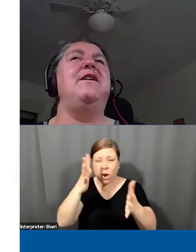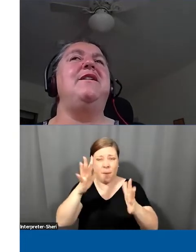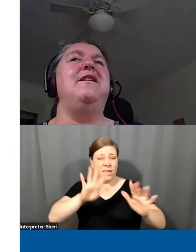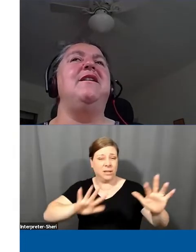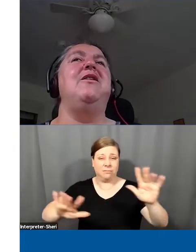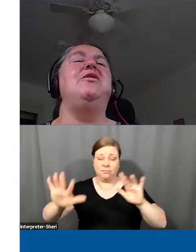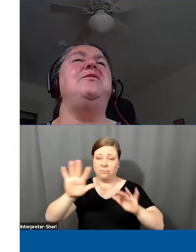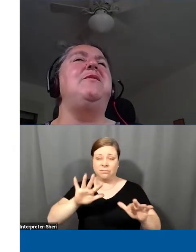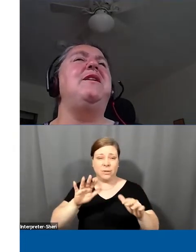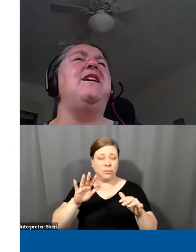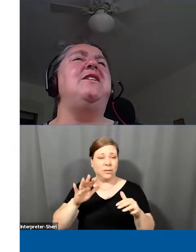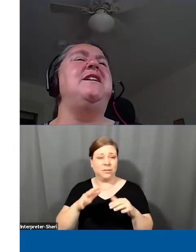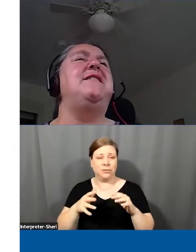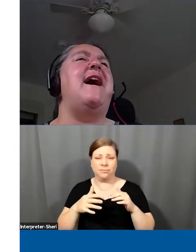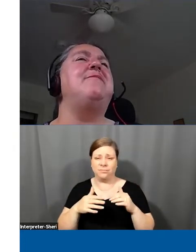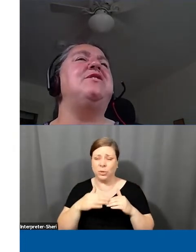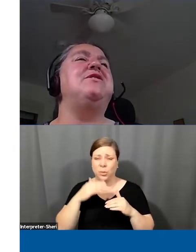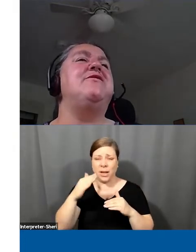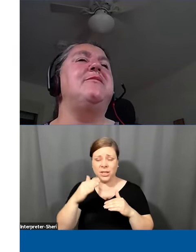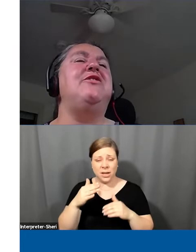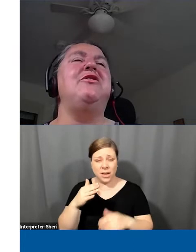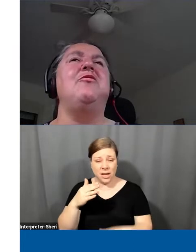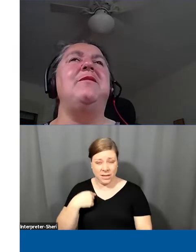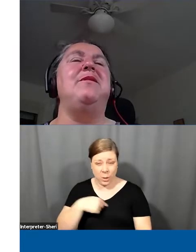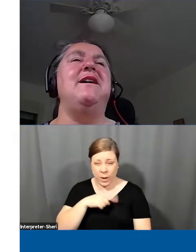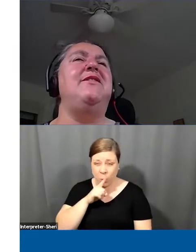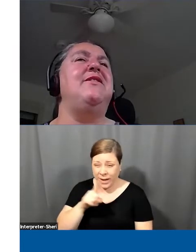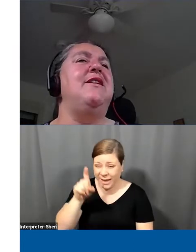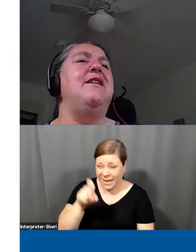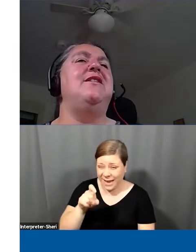But did we really all need that much information in one place?